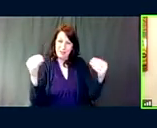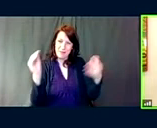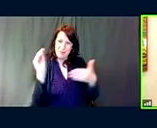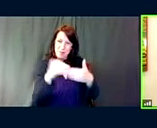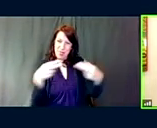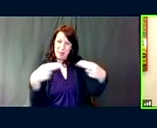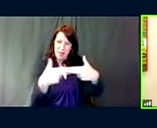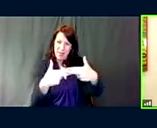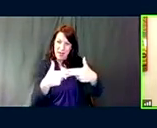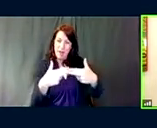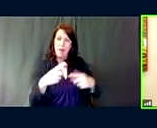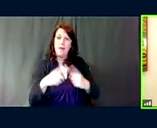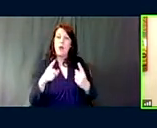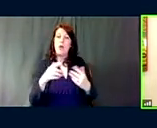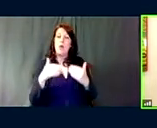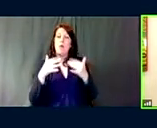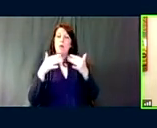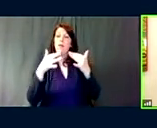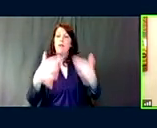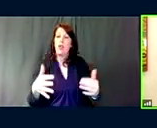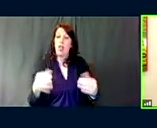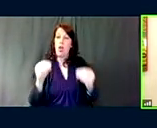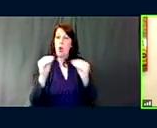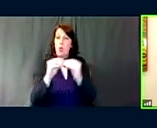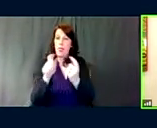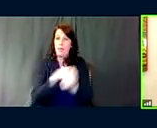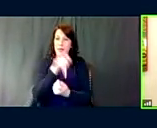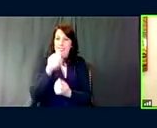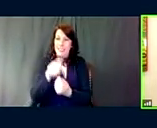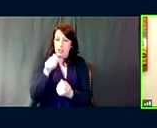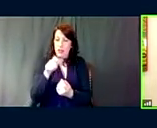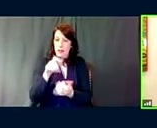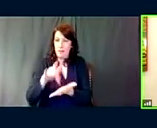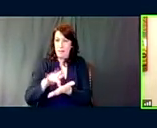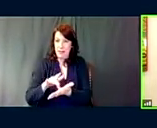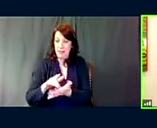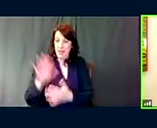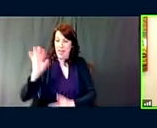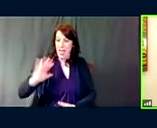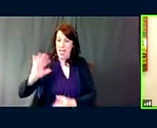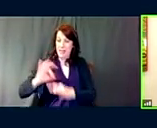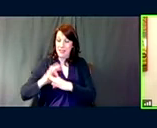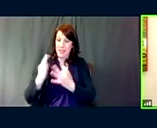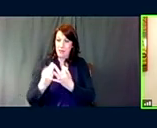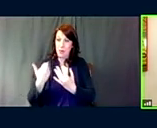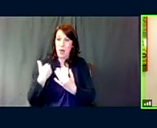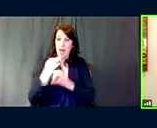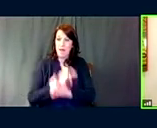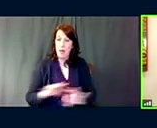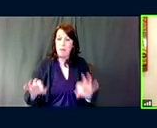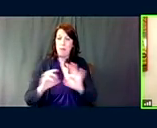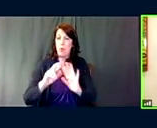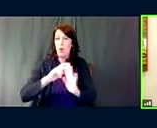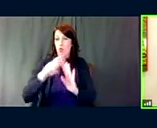TALK, MAYBE I SHOULD HAVE, BUT AS WE MOVE FURTHER ALONG IN PRECISION MEDICINE, ANCESTRY IS GOING TO PLAY AN IMPORTANT ROLE